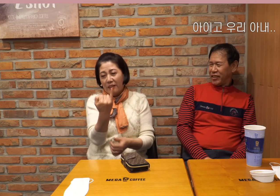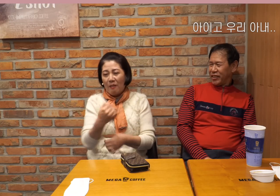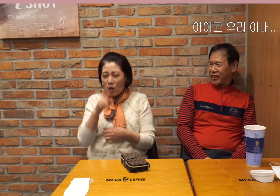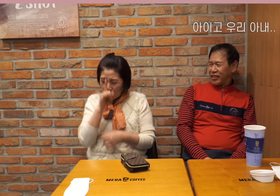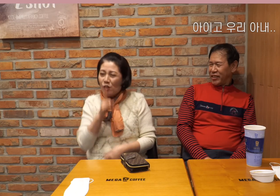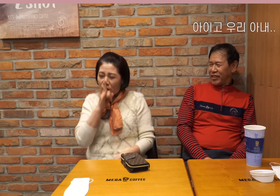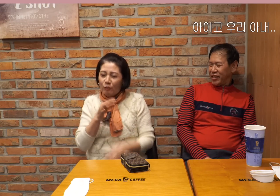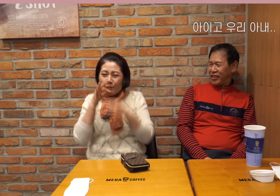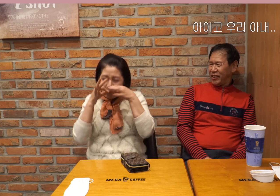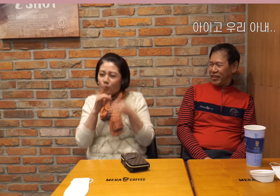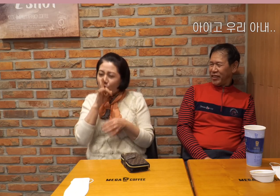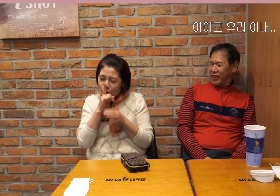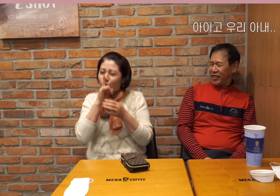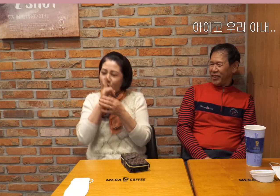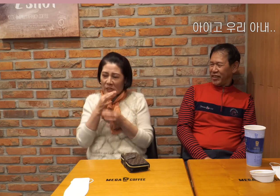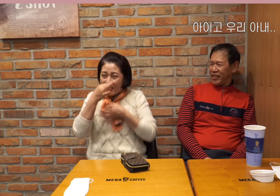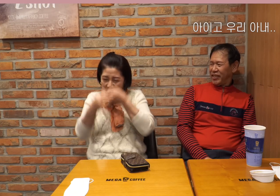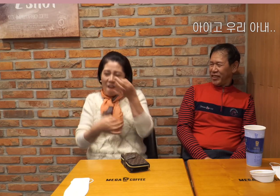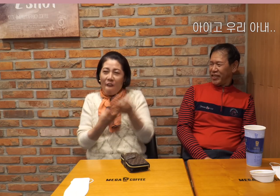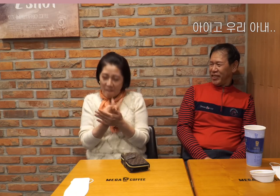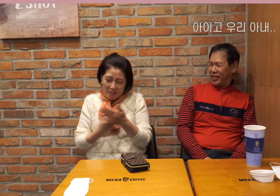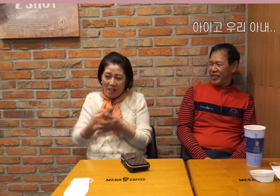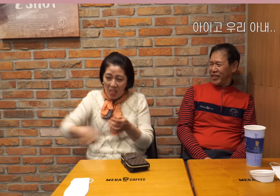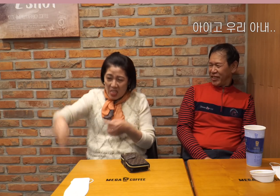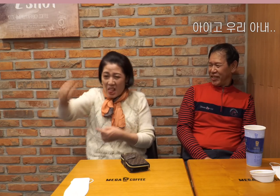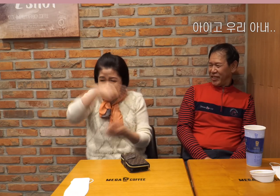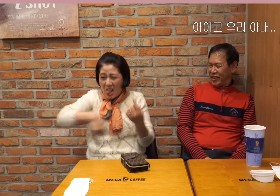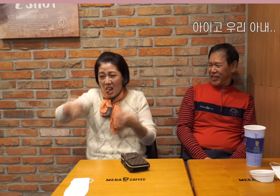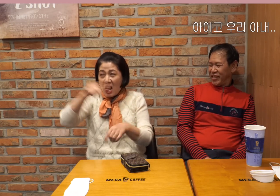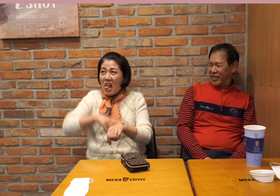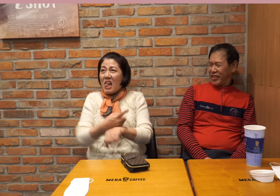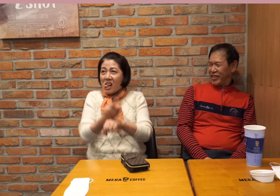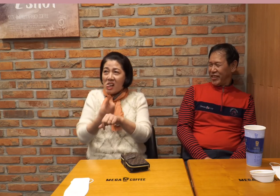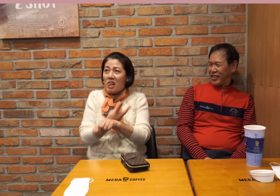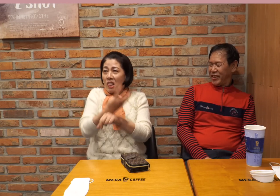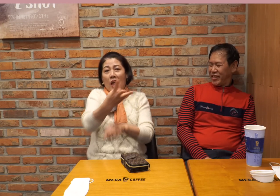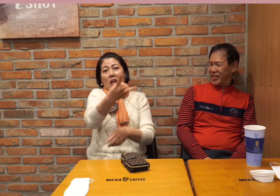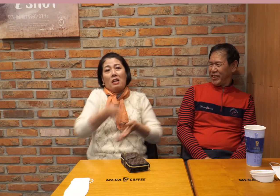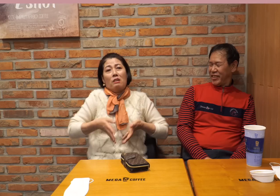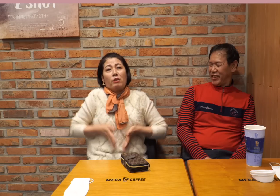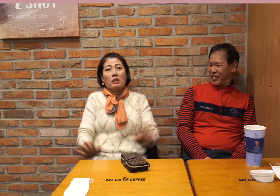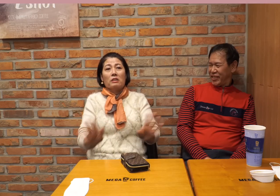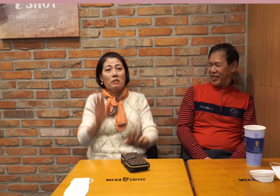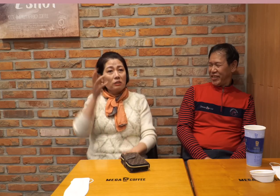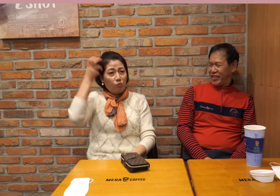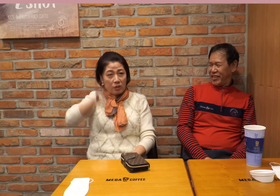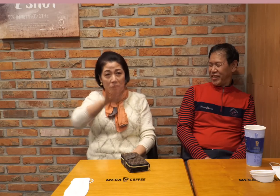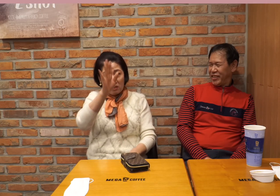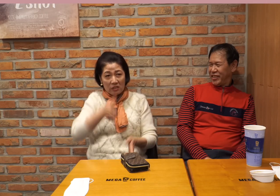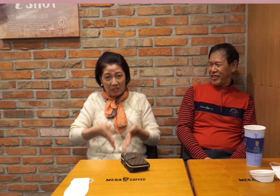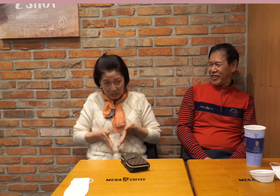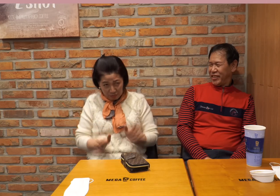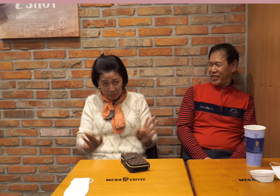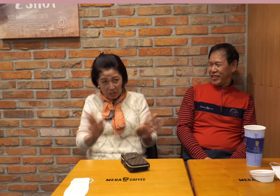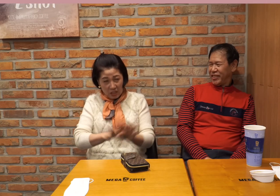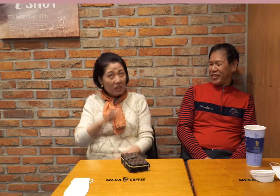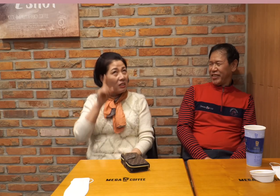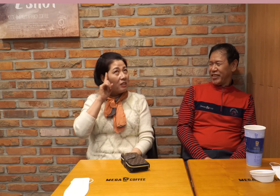but the boss told me to be quiet. After labor, I had a baby at 3 o'clock in Yeonggwang, Jeollanam-do.